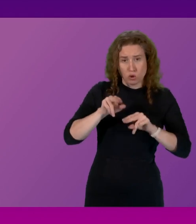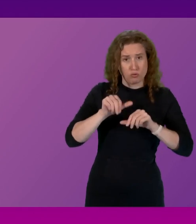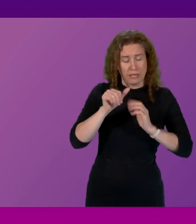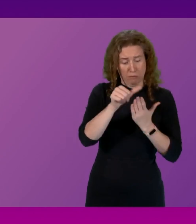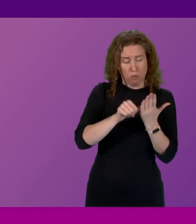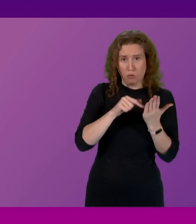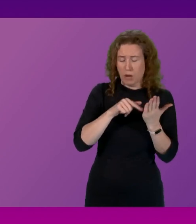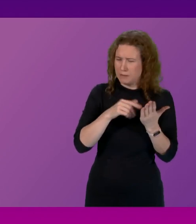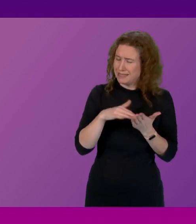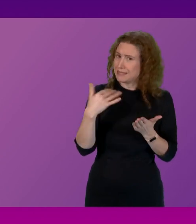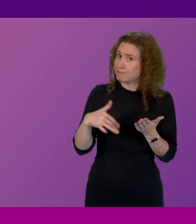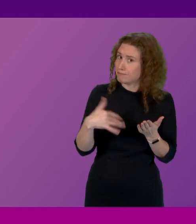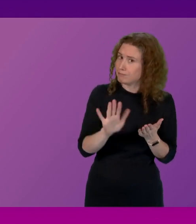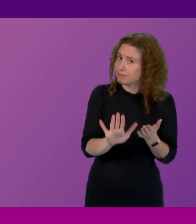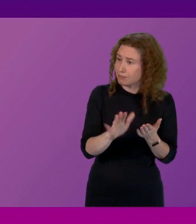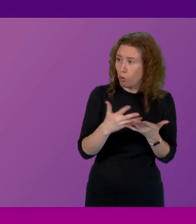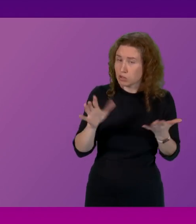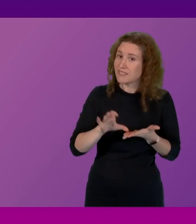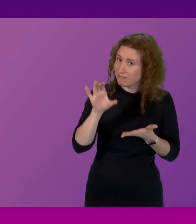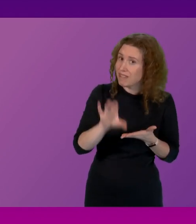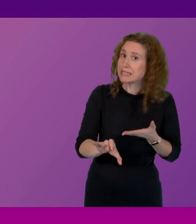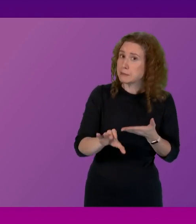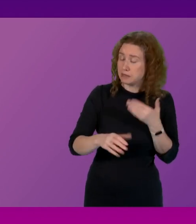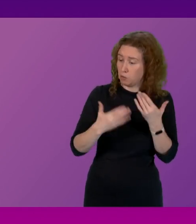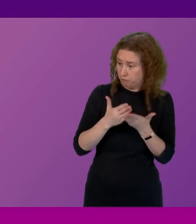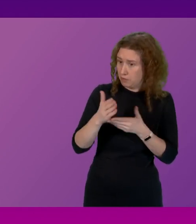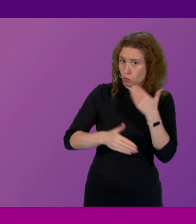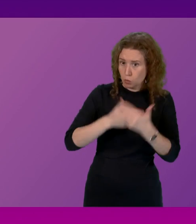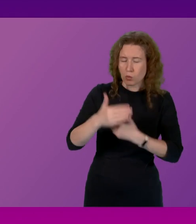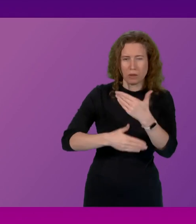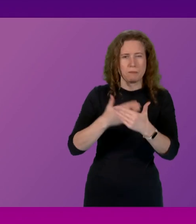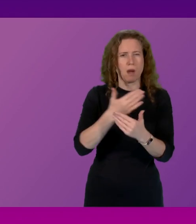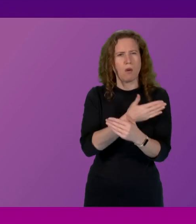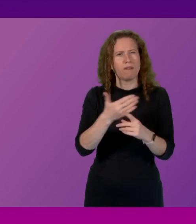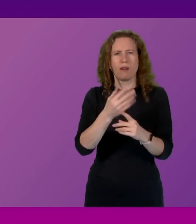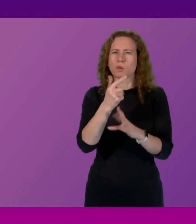considerable amounts of public investment and has been under way for a number of years.